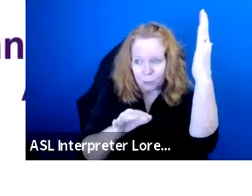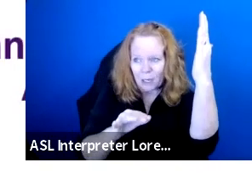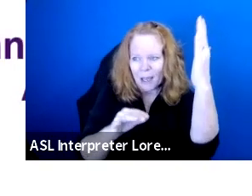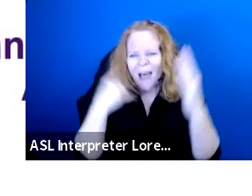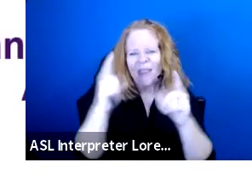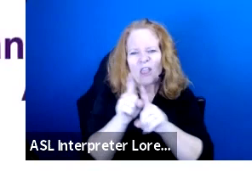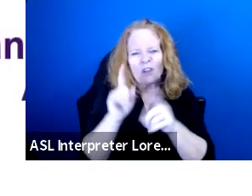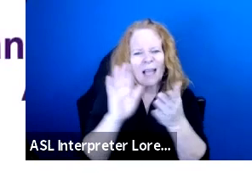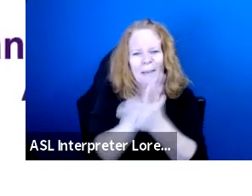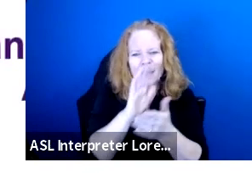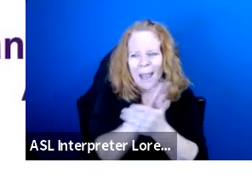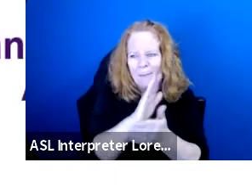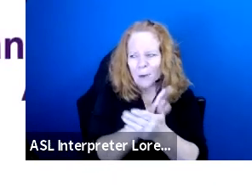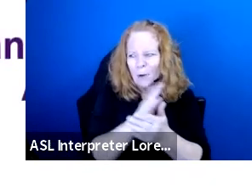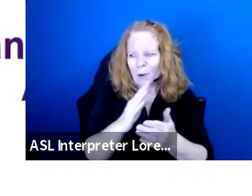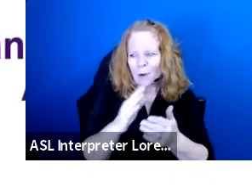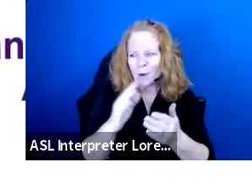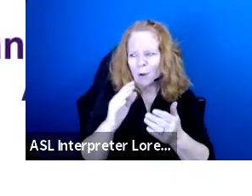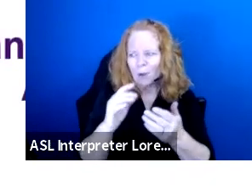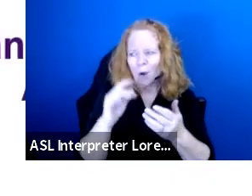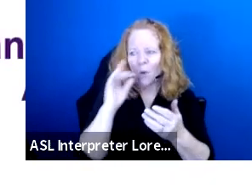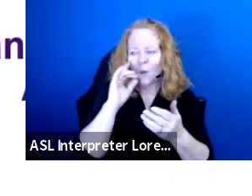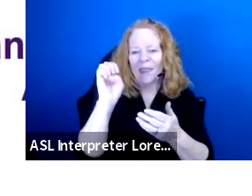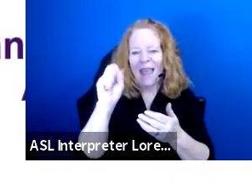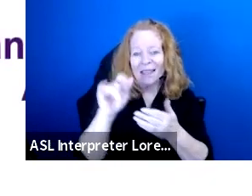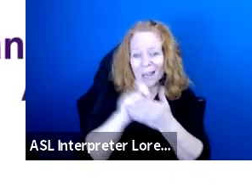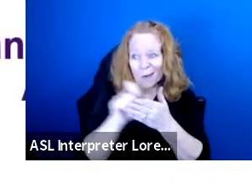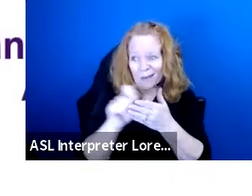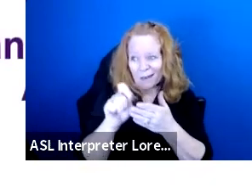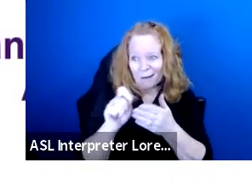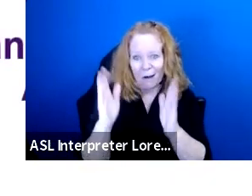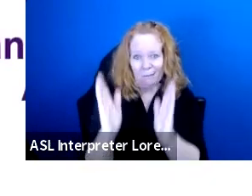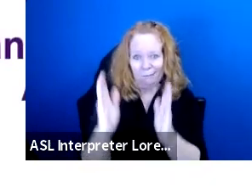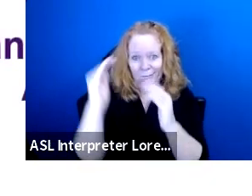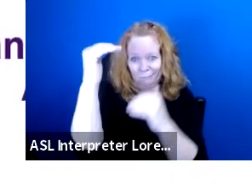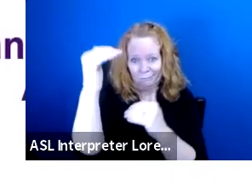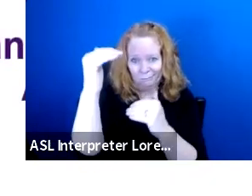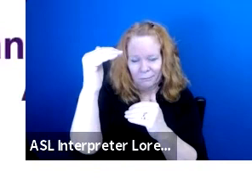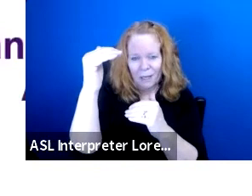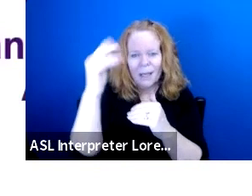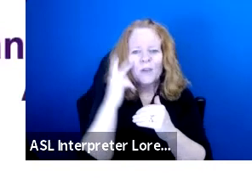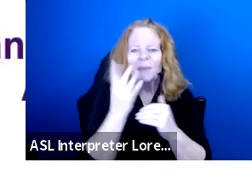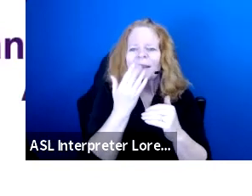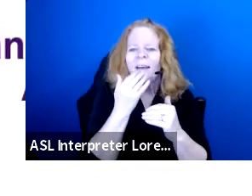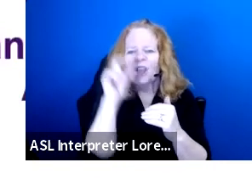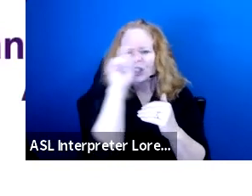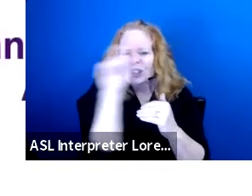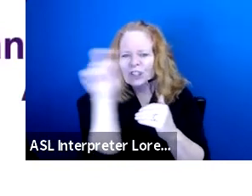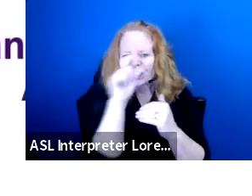with an the essay written on it parts of the essay have been colored in and there are little squares